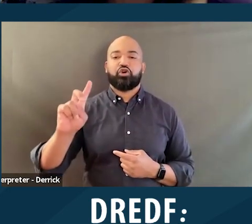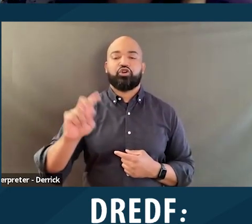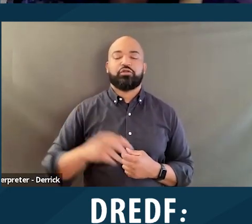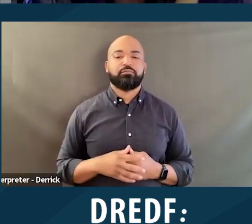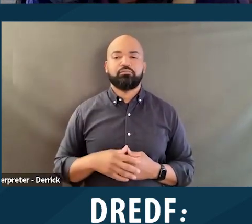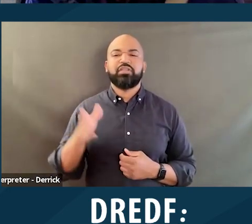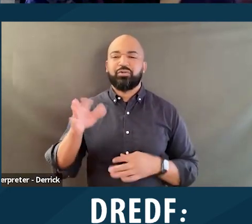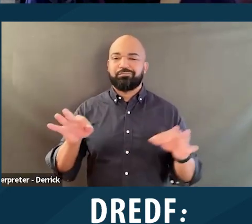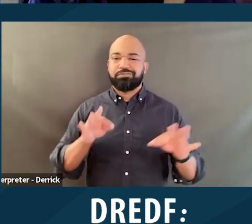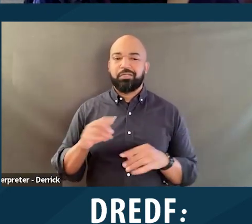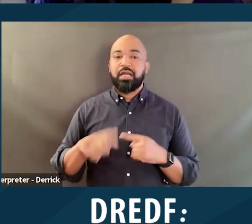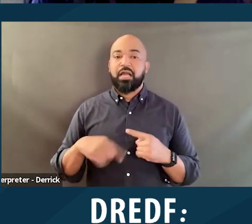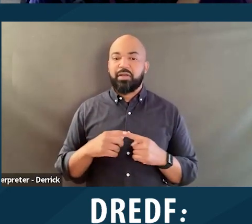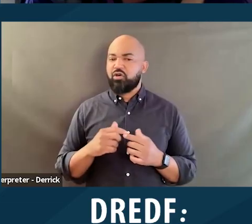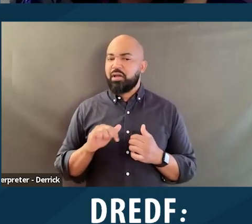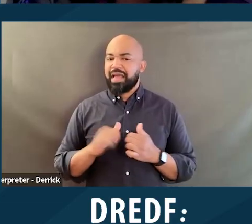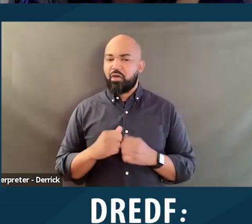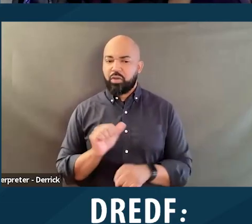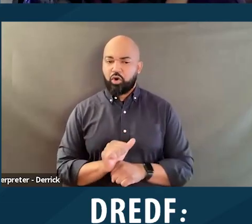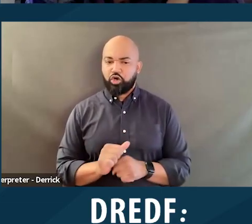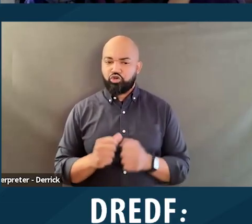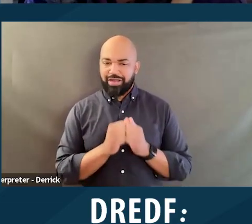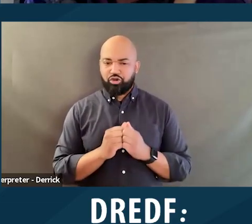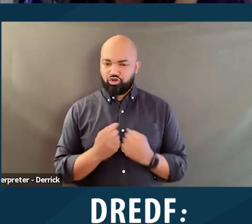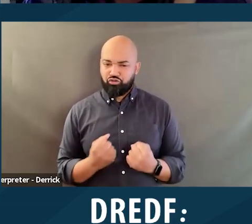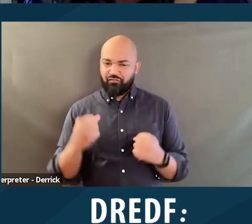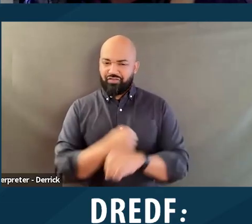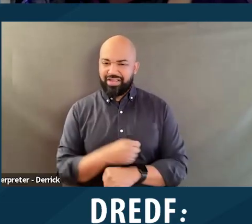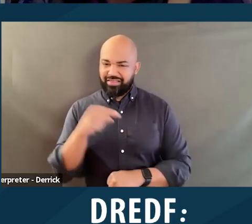Okay. And now we're going to turn it over to Mike Oxford, who's gonna tell us about